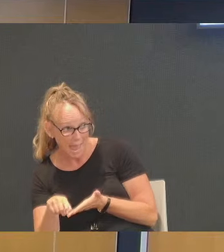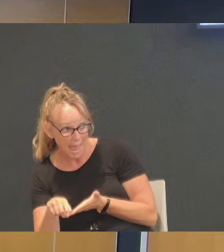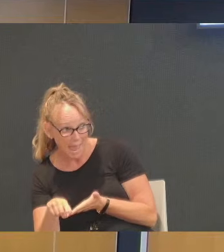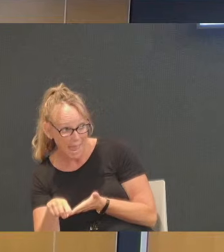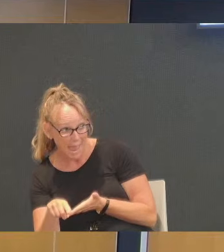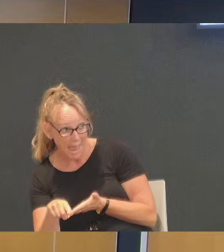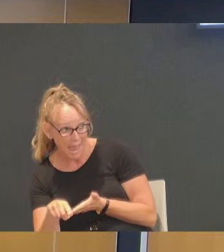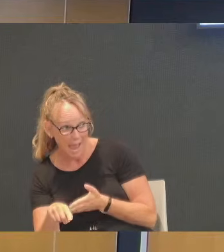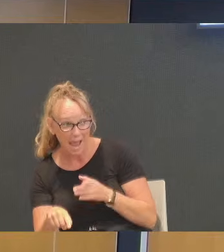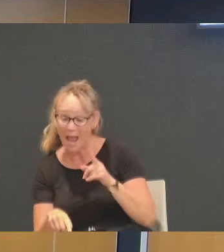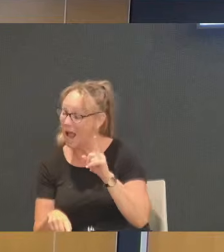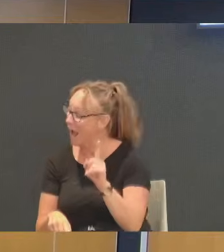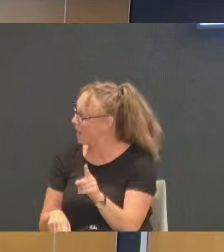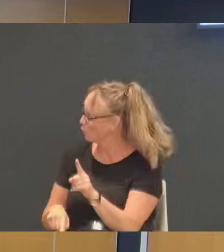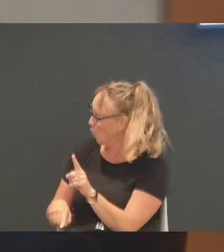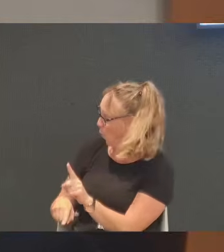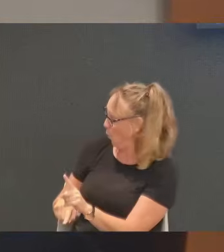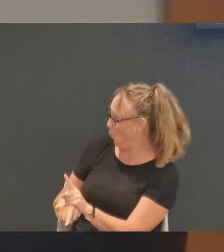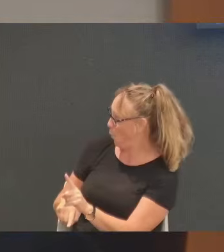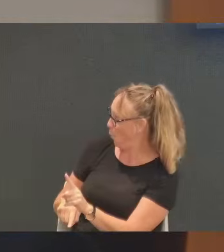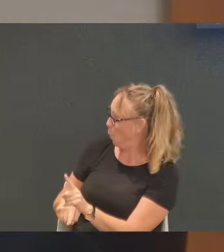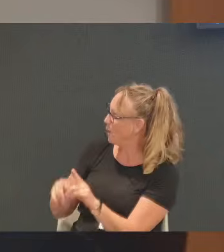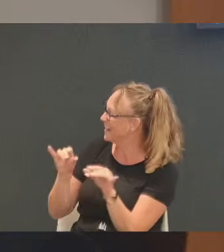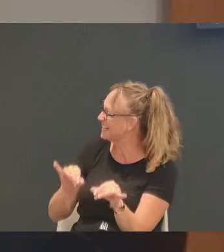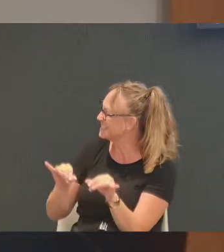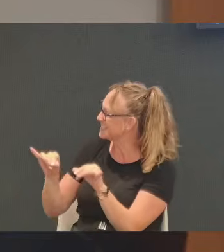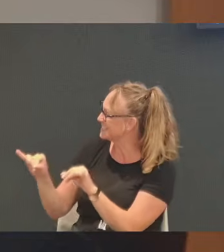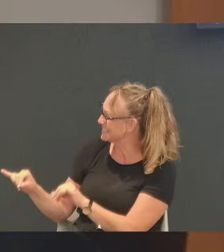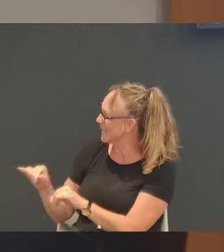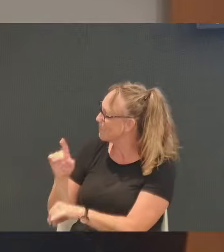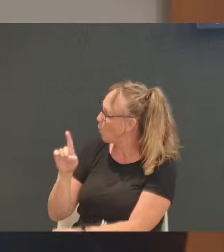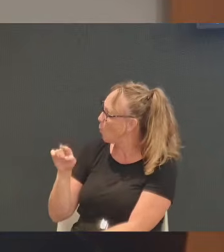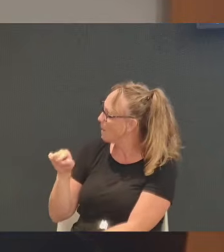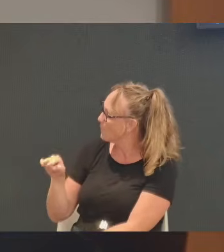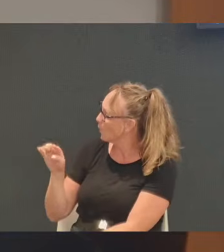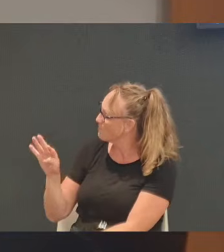they will re they're really the same item. The the 1.4 and the 1.2. And that's why I said it's